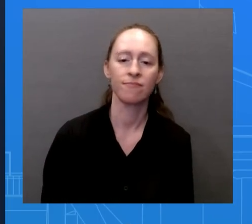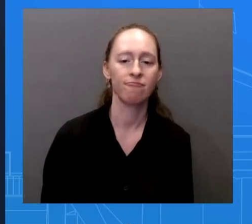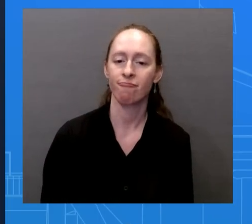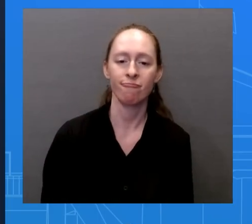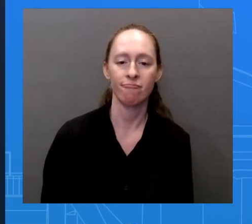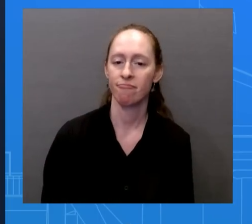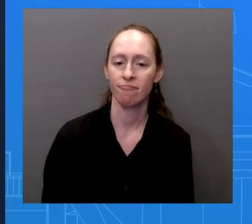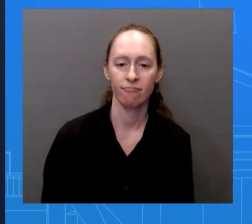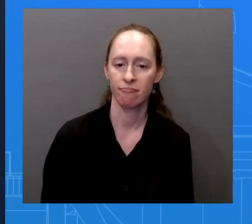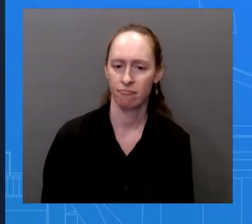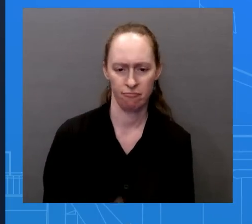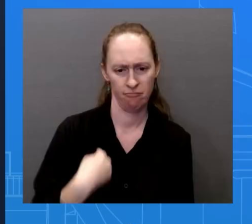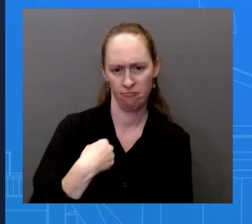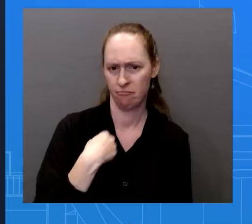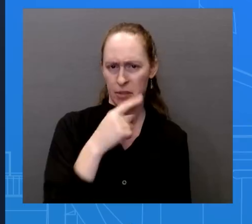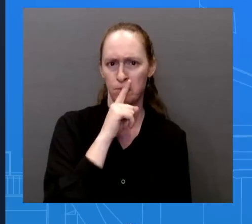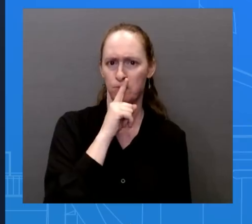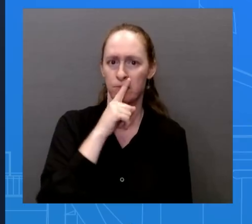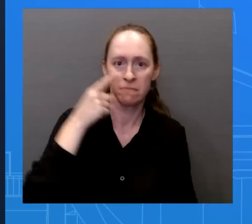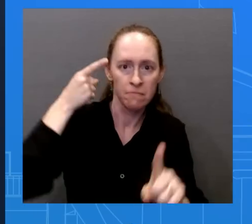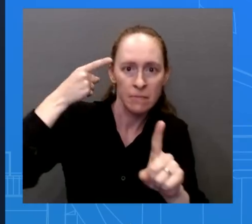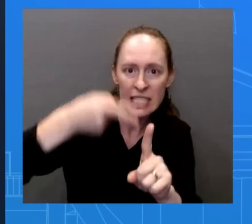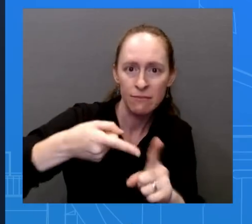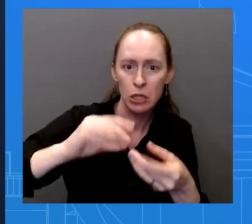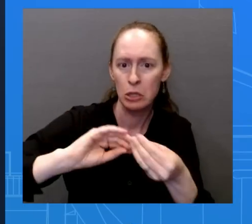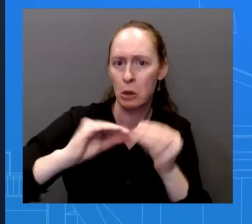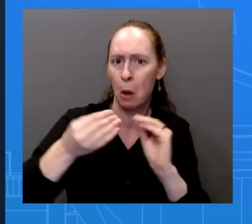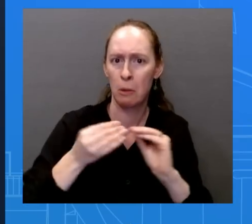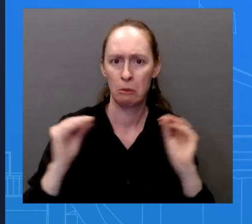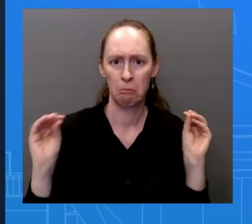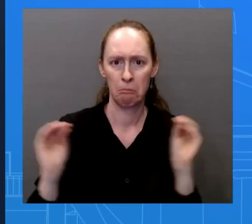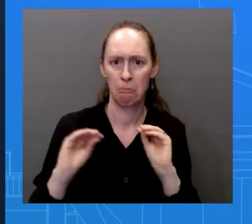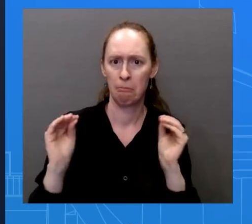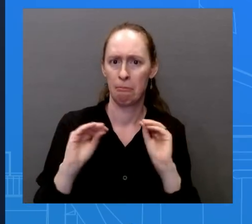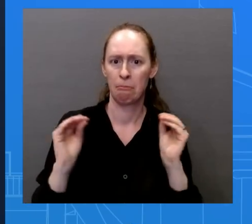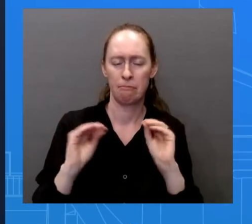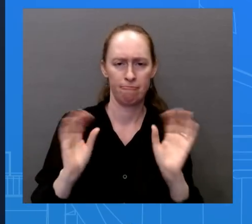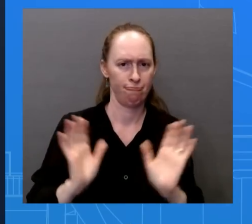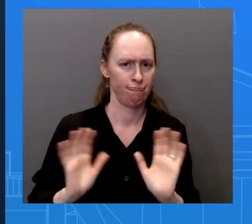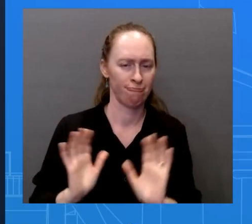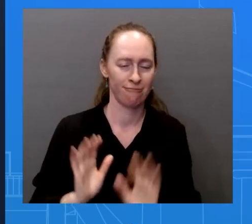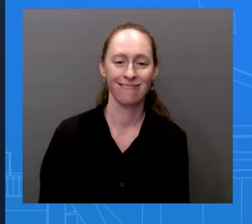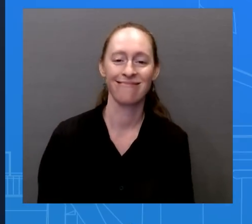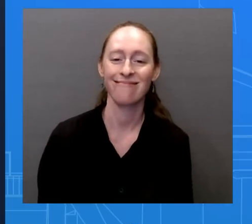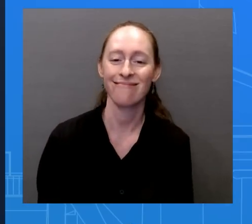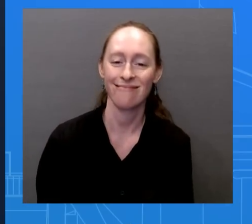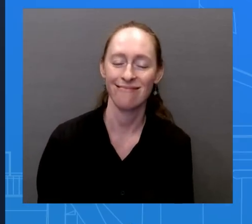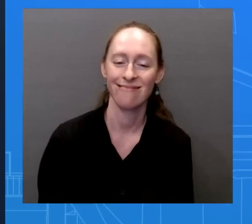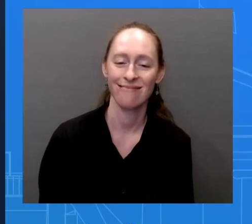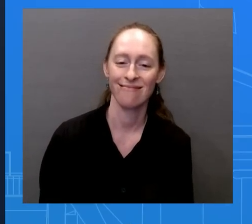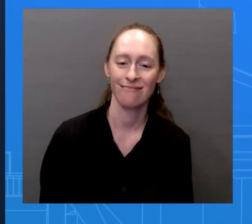is we want to get as many Americans vaccinated with the updated vaccine. We think it's, clearly, a better vaccine,